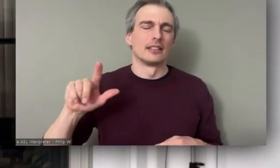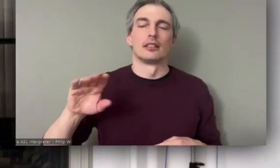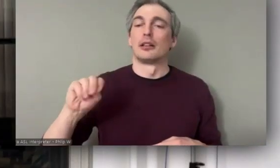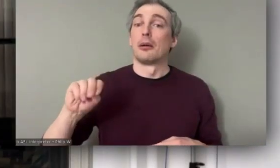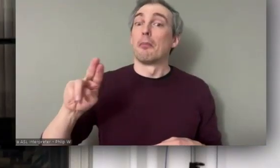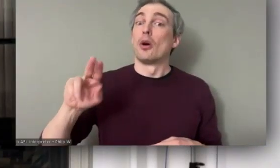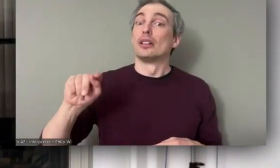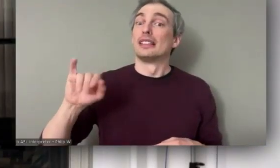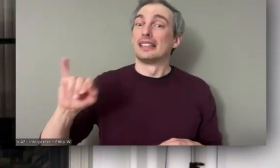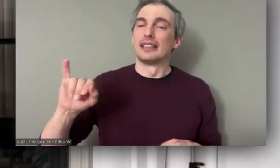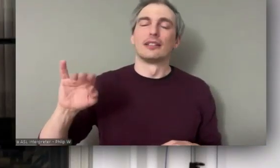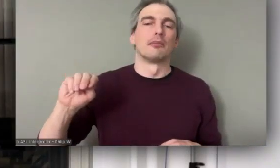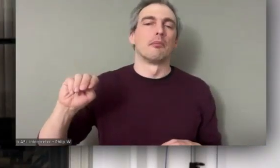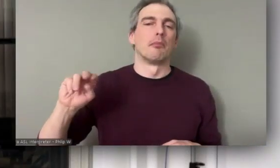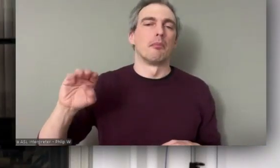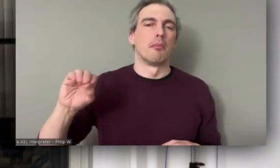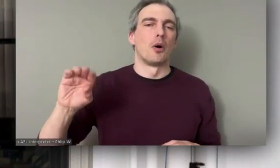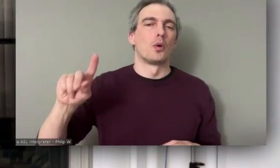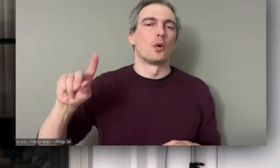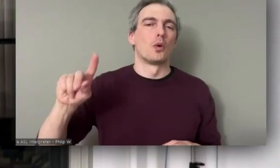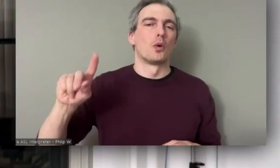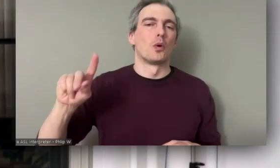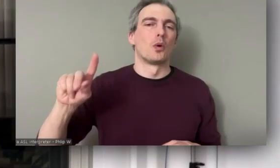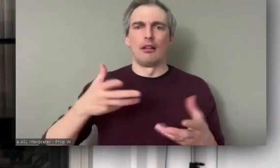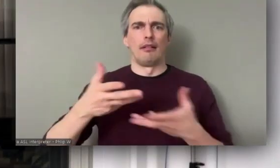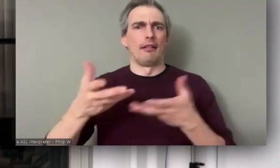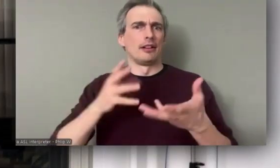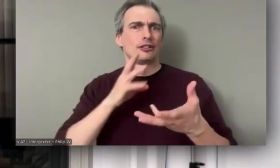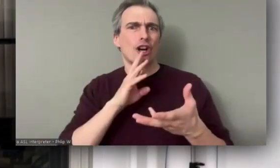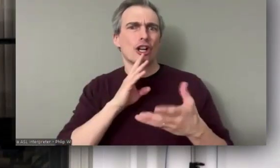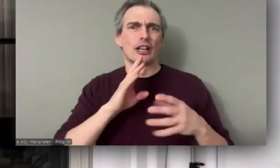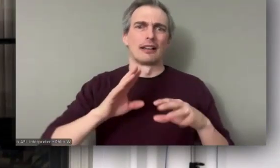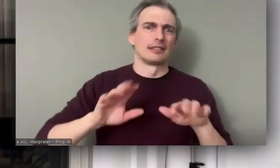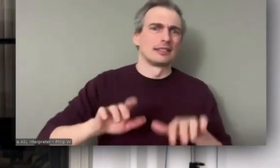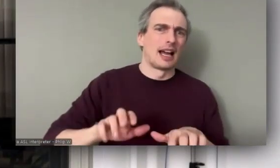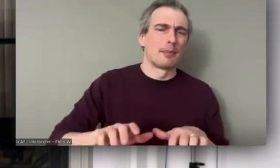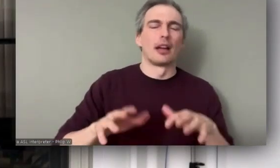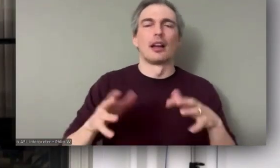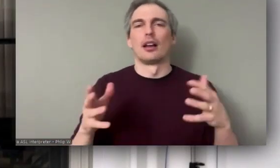Still were difficulties with that design, because how far away should the chats pop up?